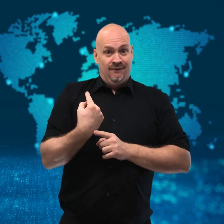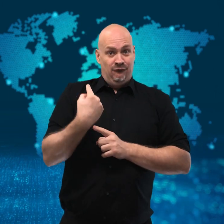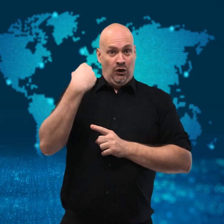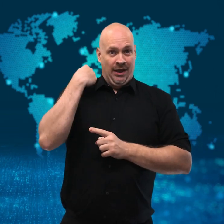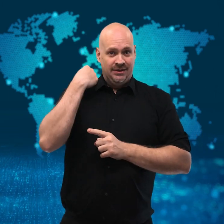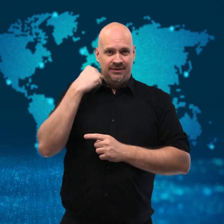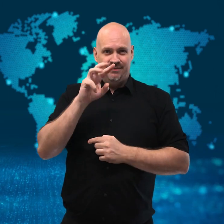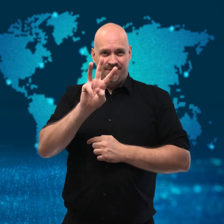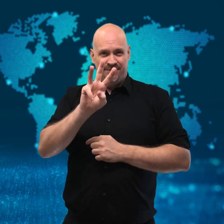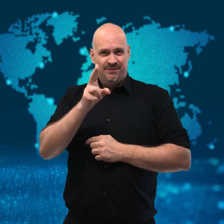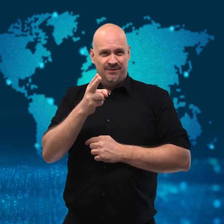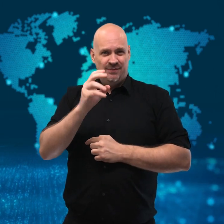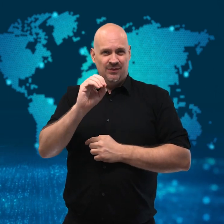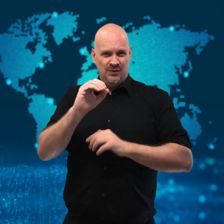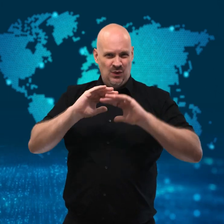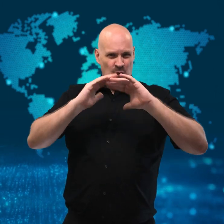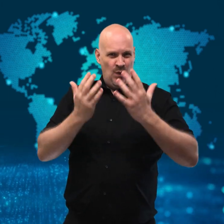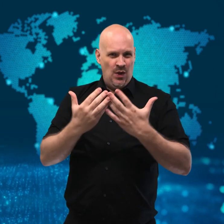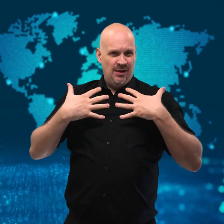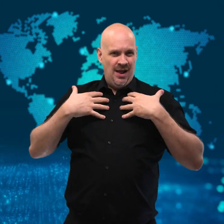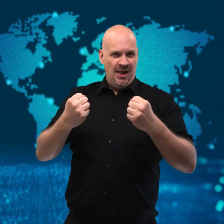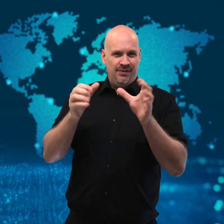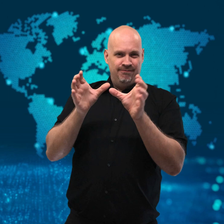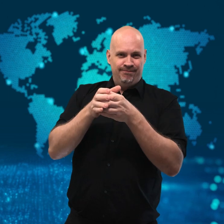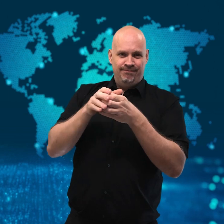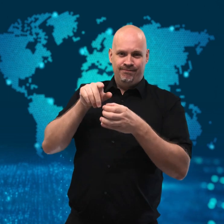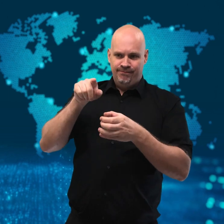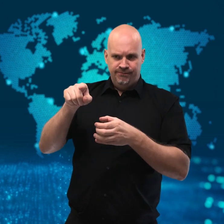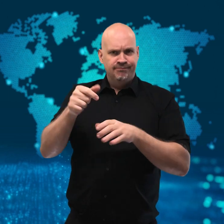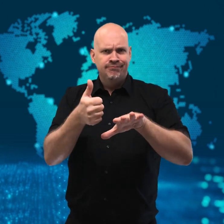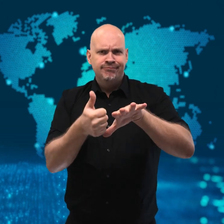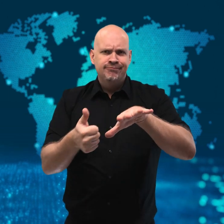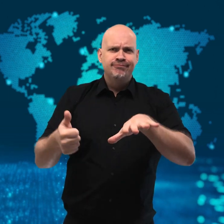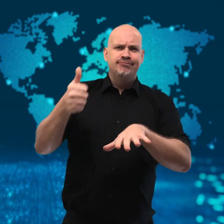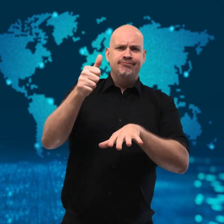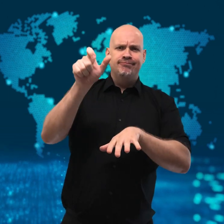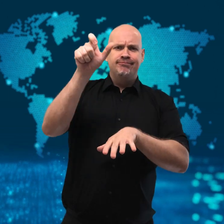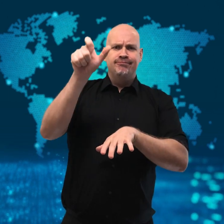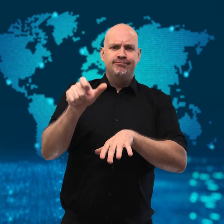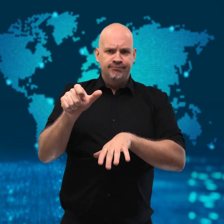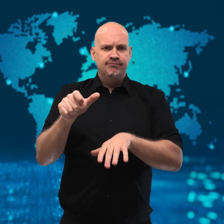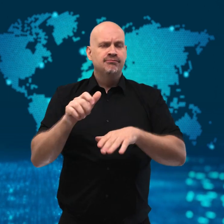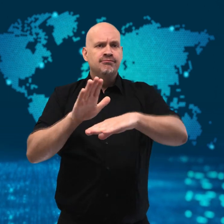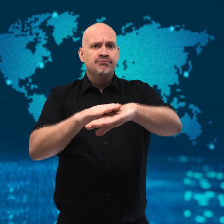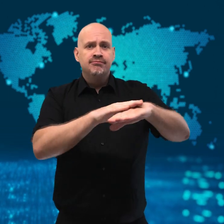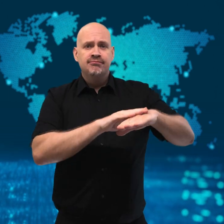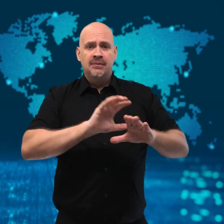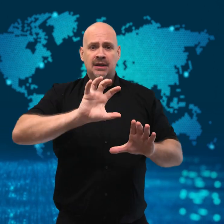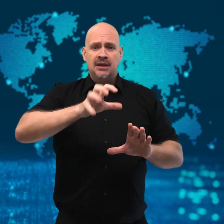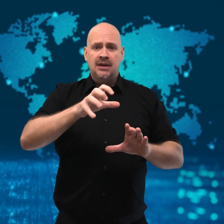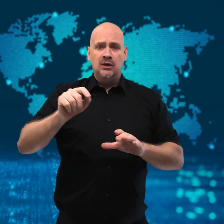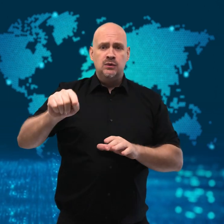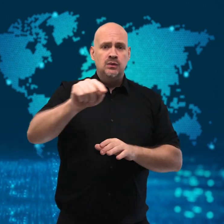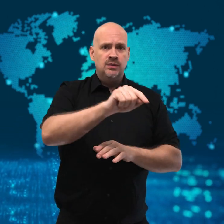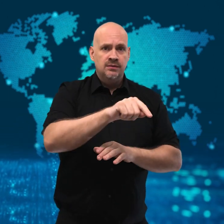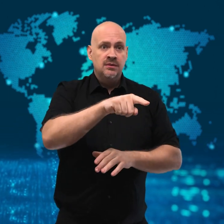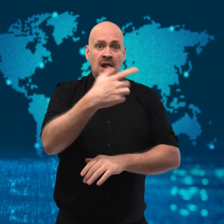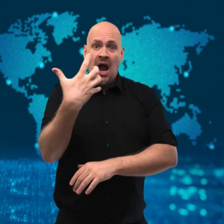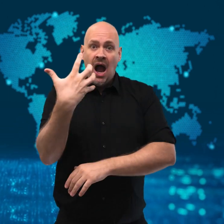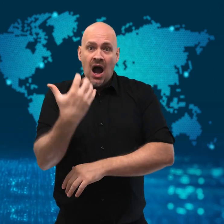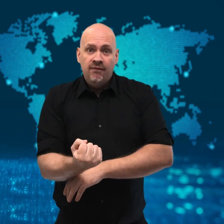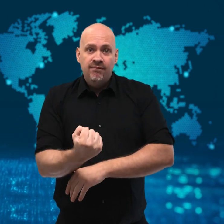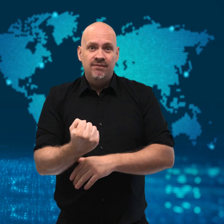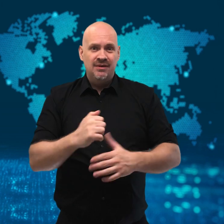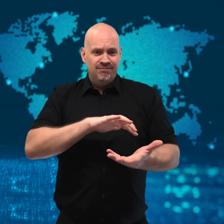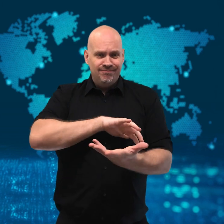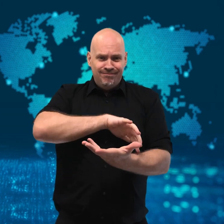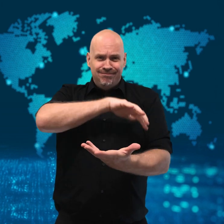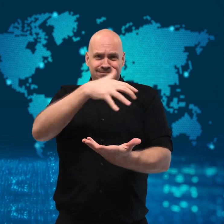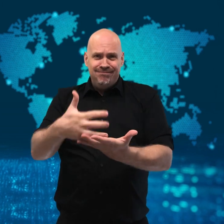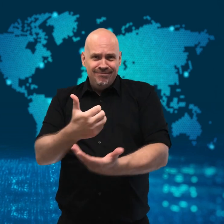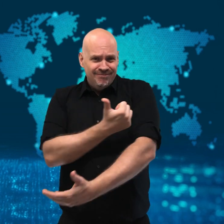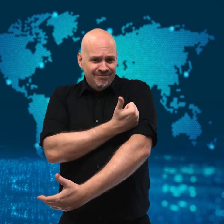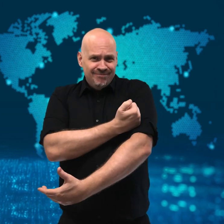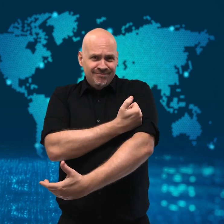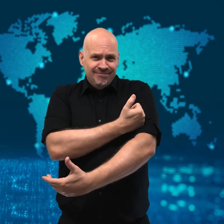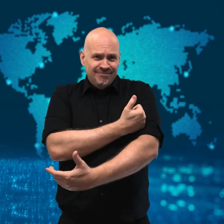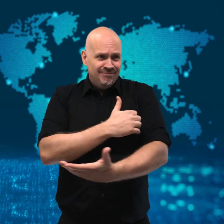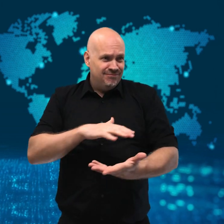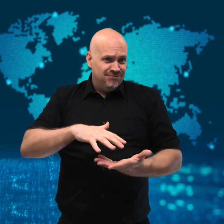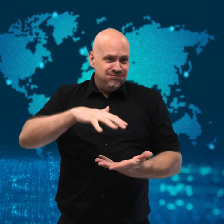the Director General of the World Health Organization (WHO) urged